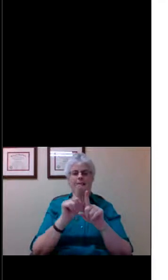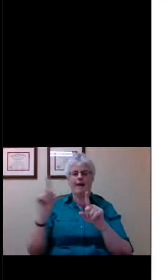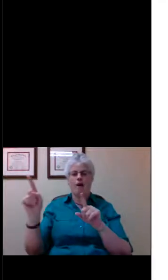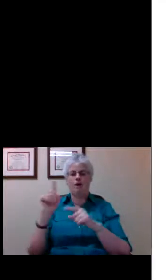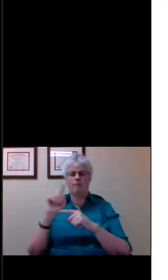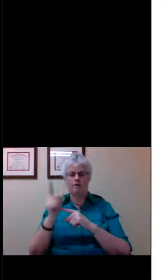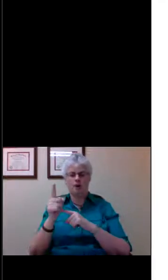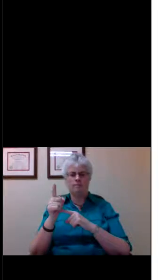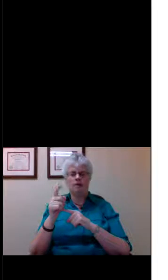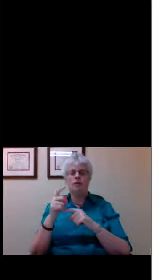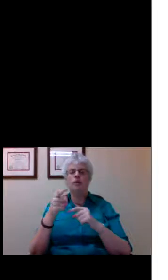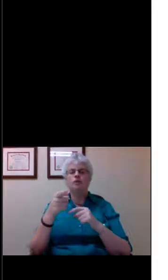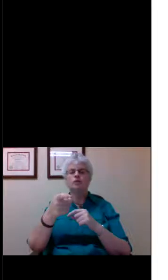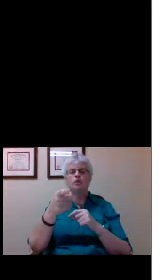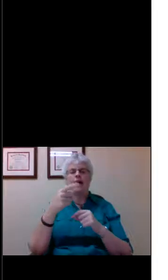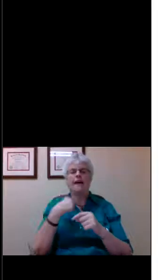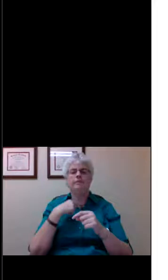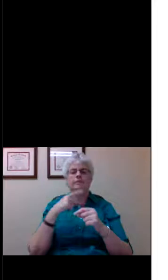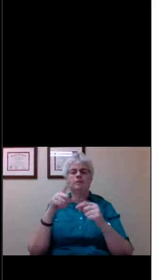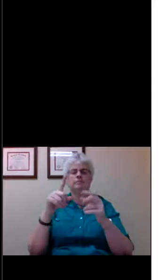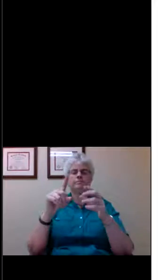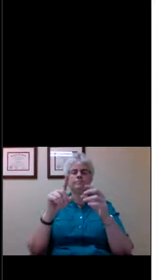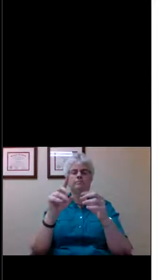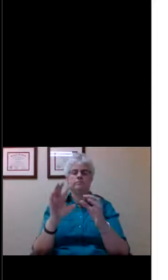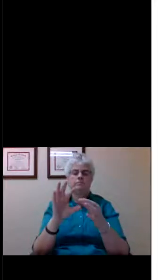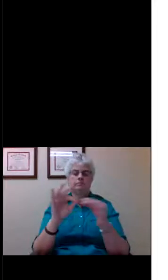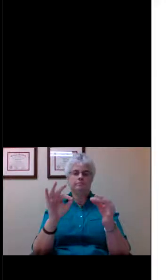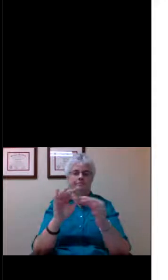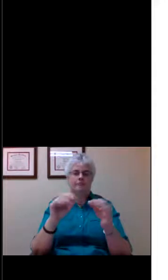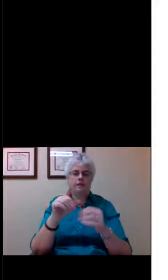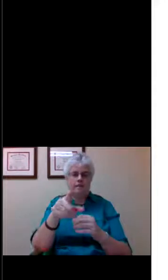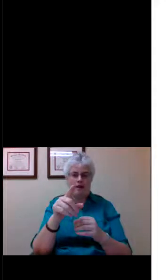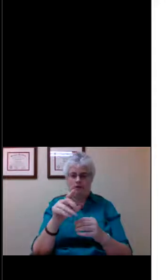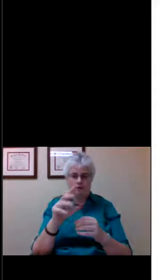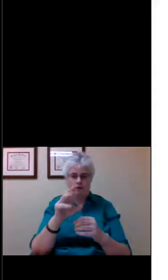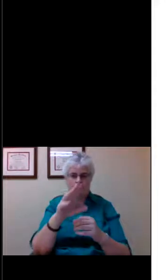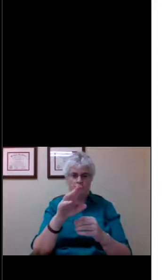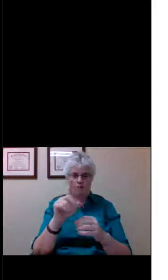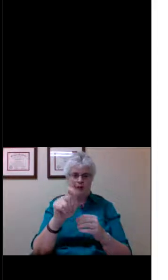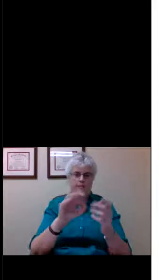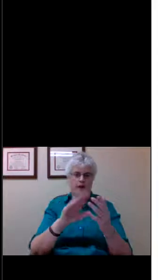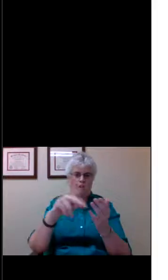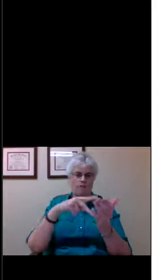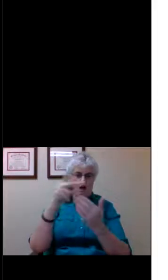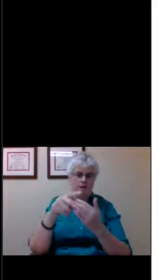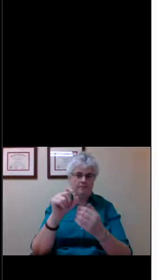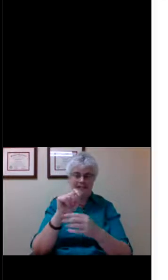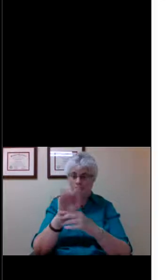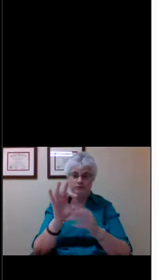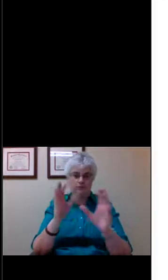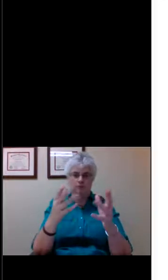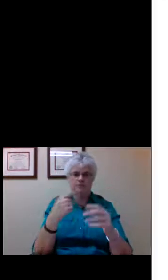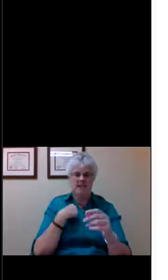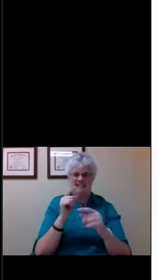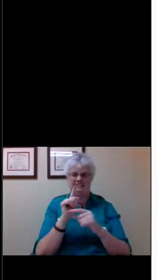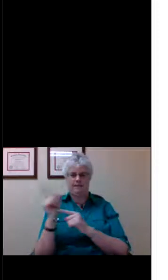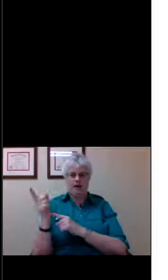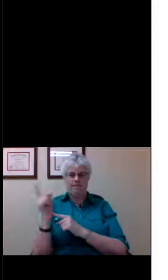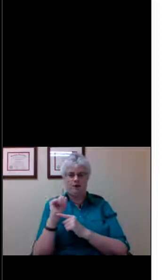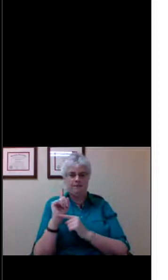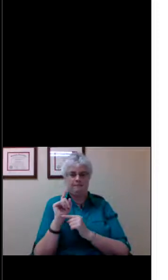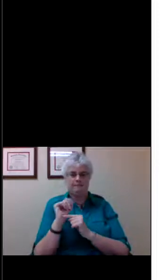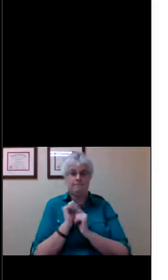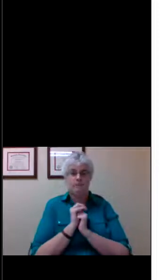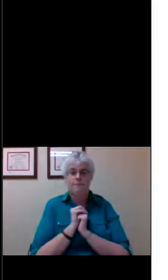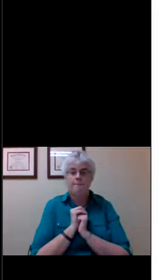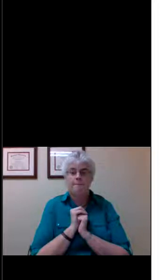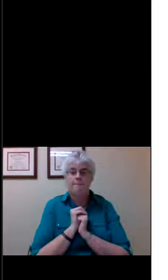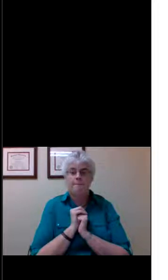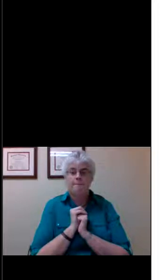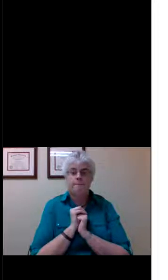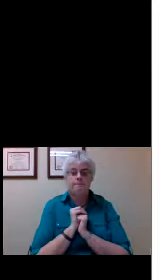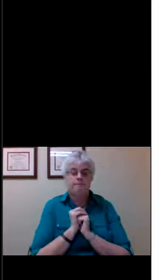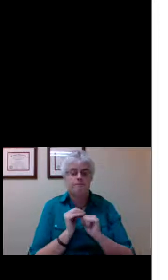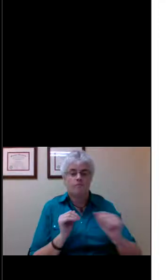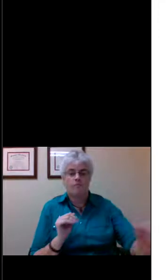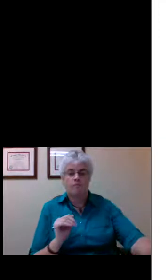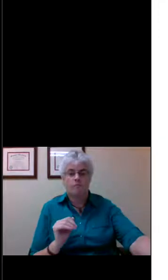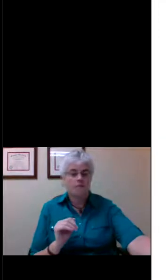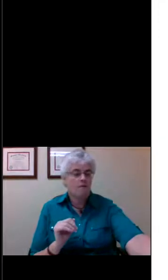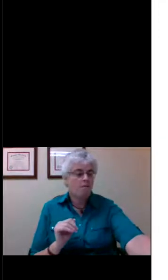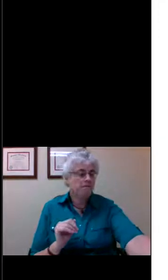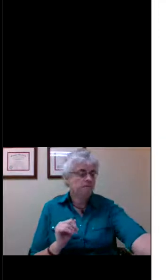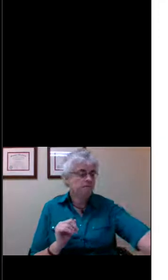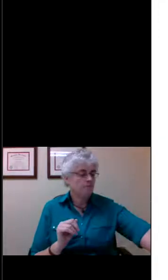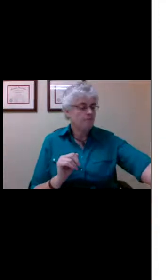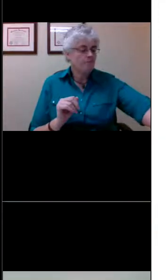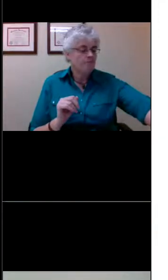gonna need to step out for just a moment. if you don't mind you? Cierra: Yeah, go for it.